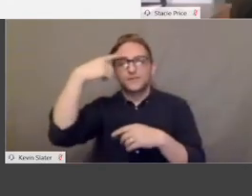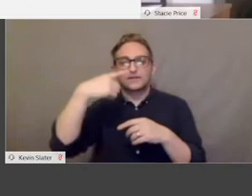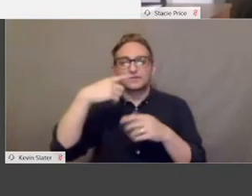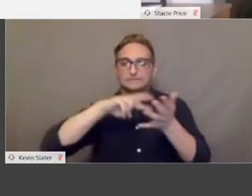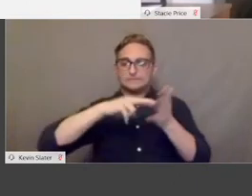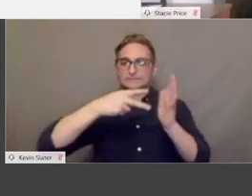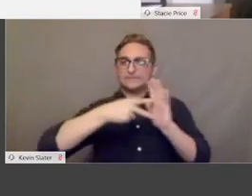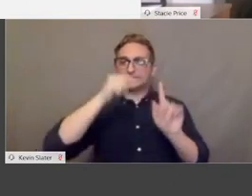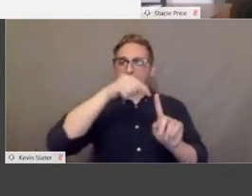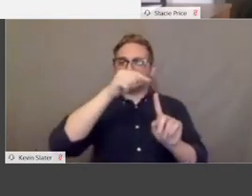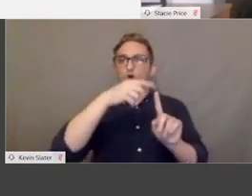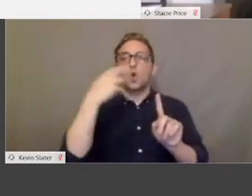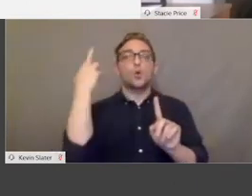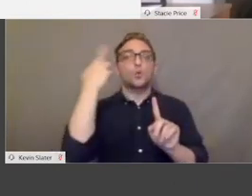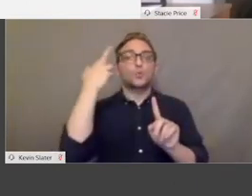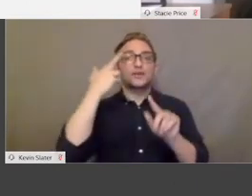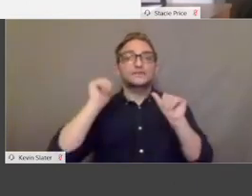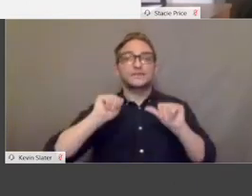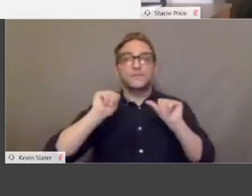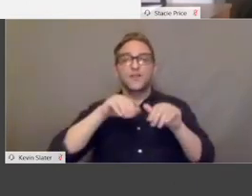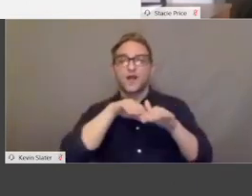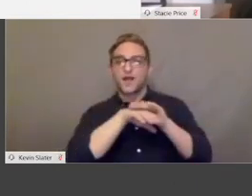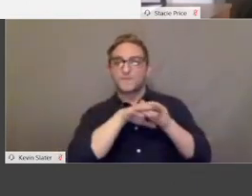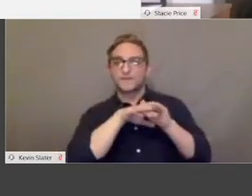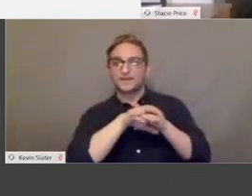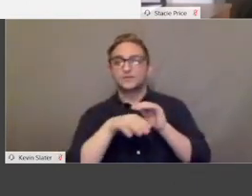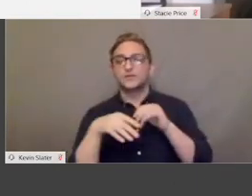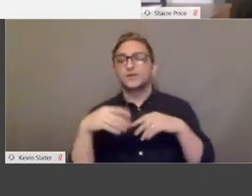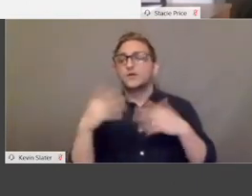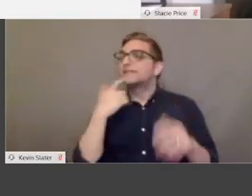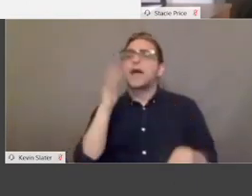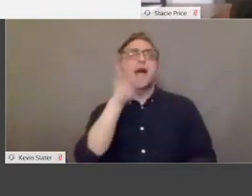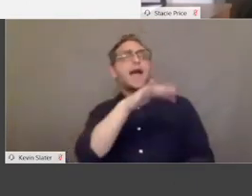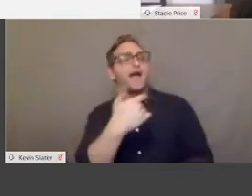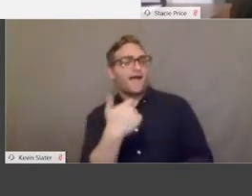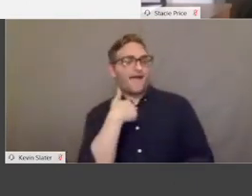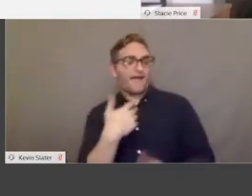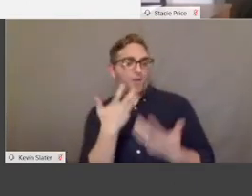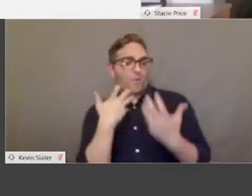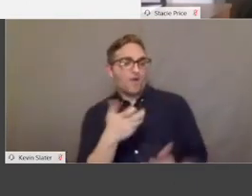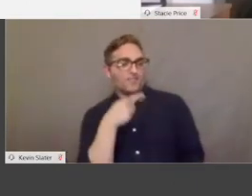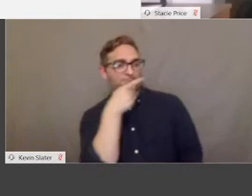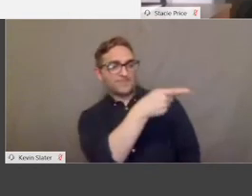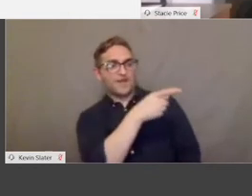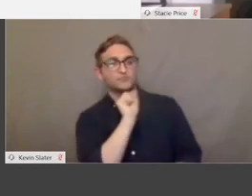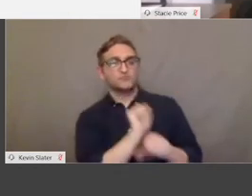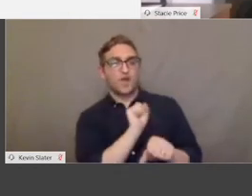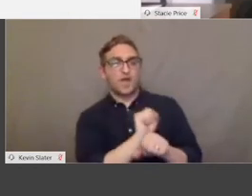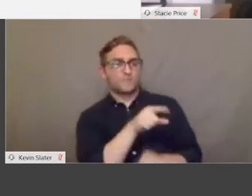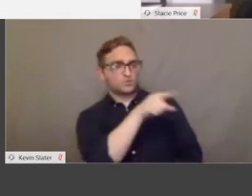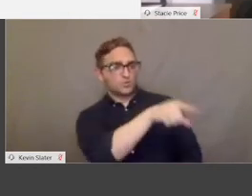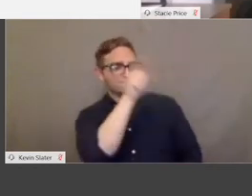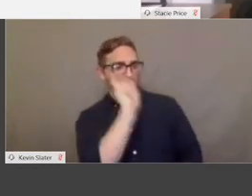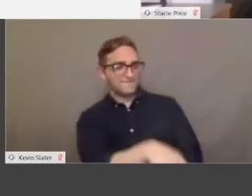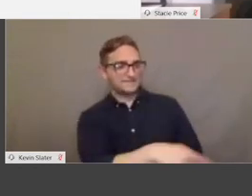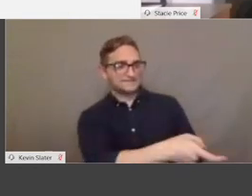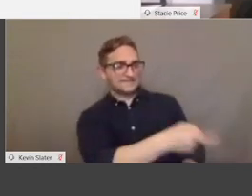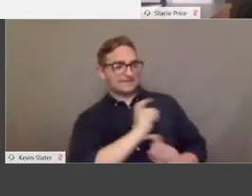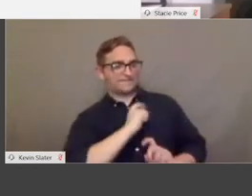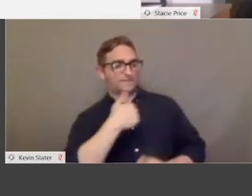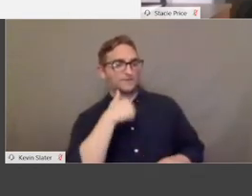So you can't just say, hey, I want this job and you have to give it to me because I have